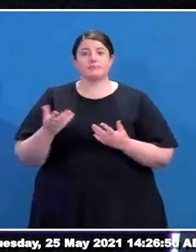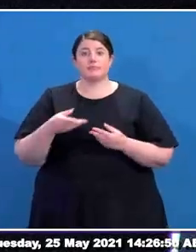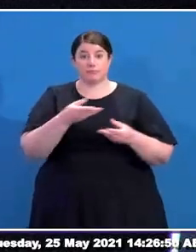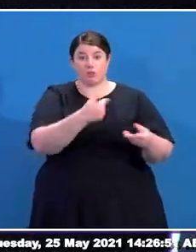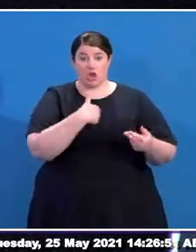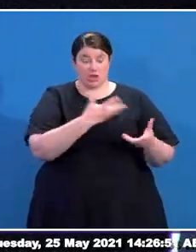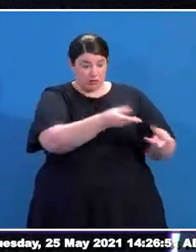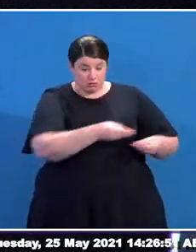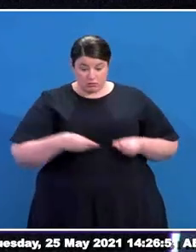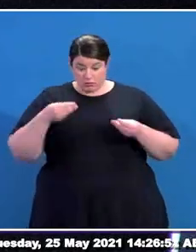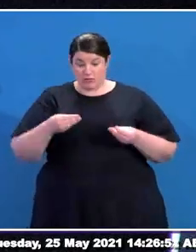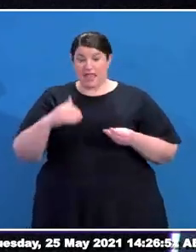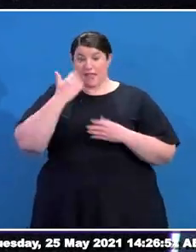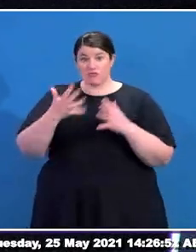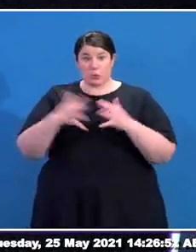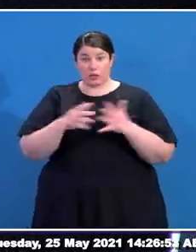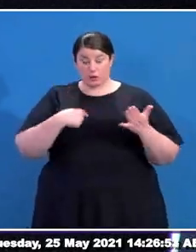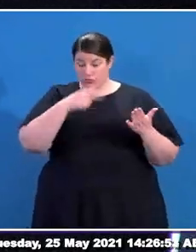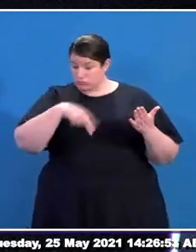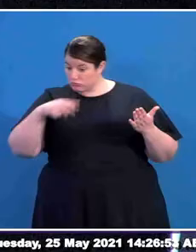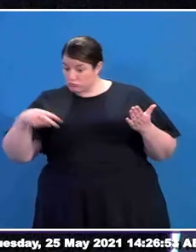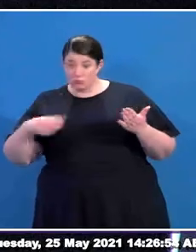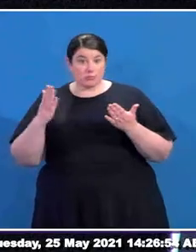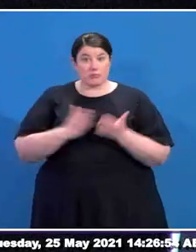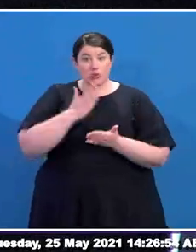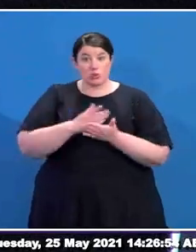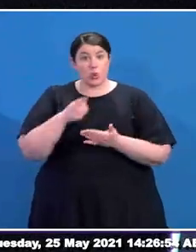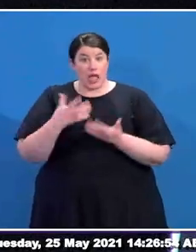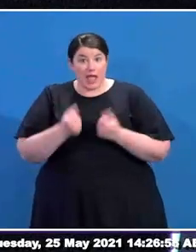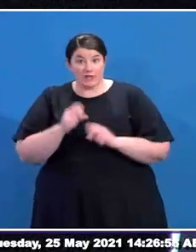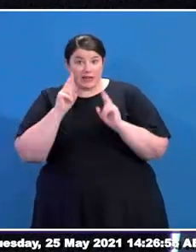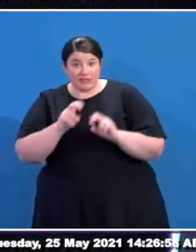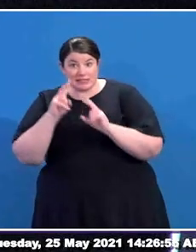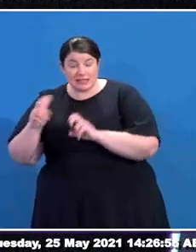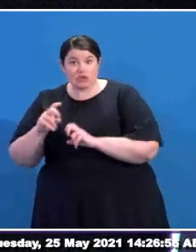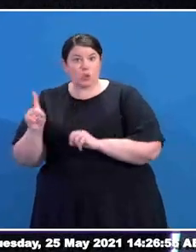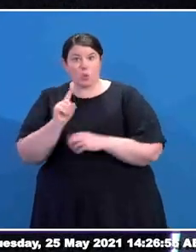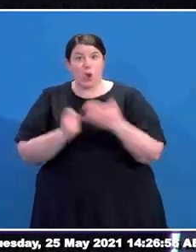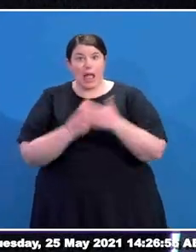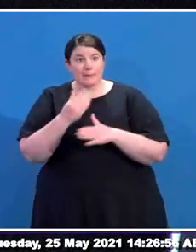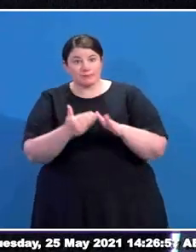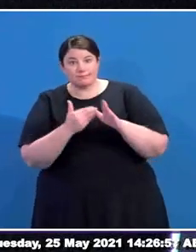weekly I monitored that they were being investigated, results were being provided.